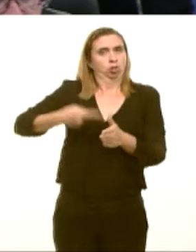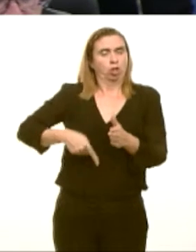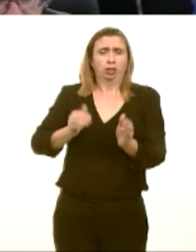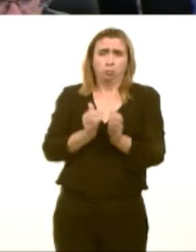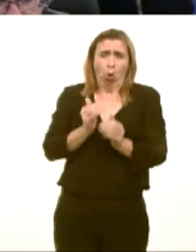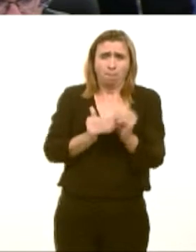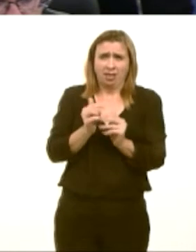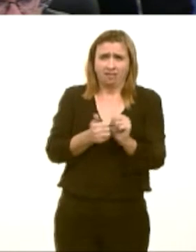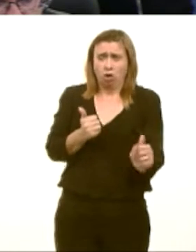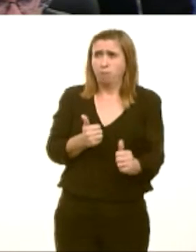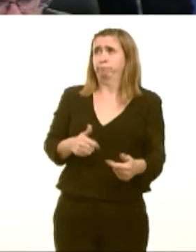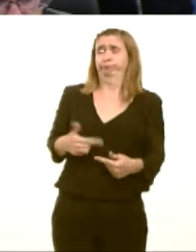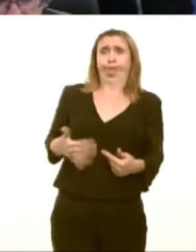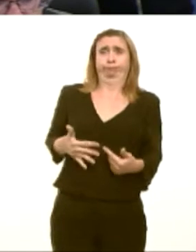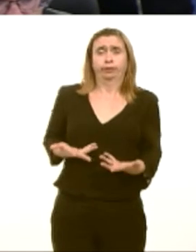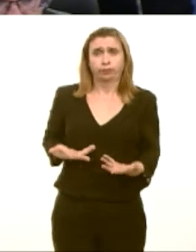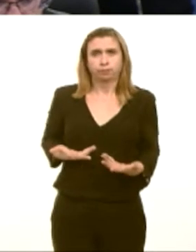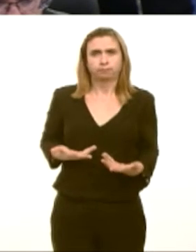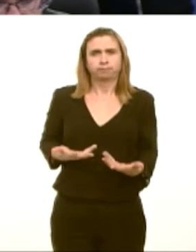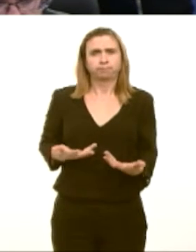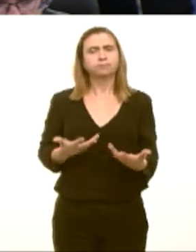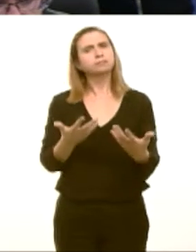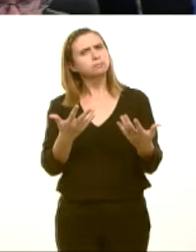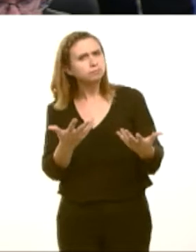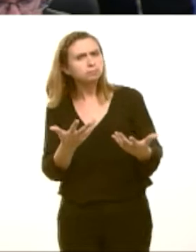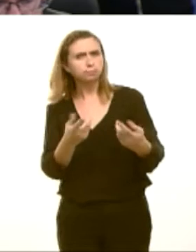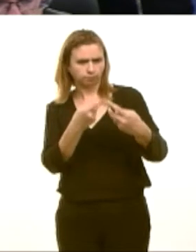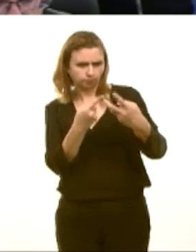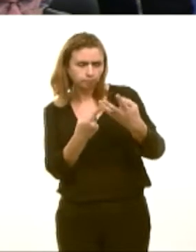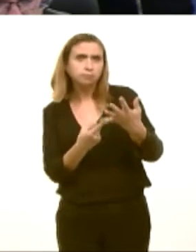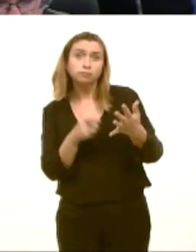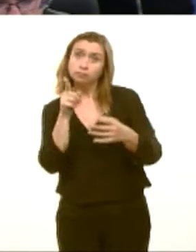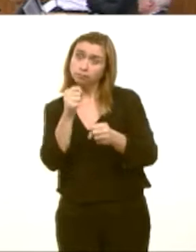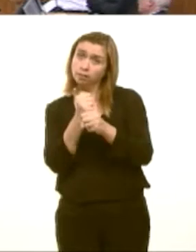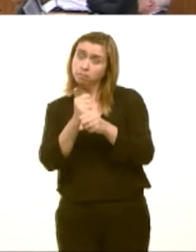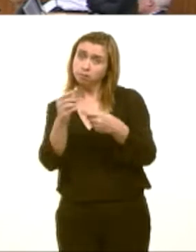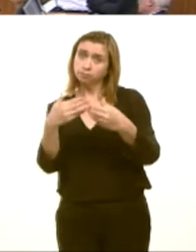Can I ask you: what aspect of those particular problems is being addressed as part of this pact?